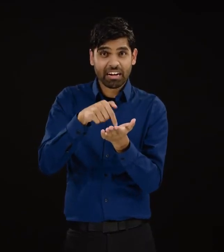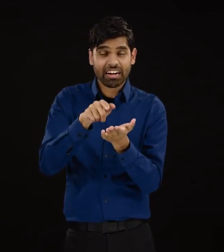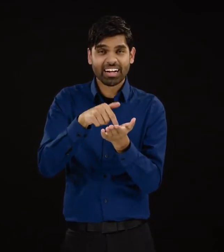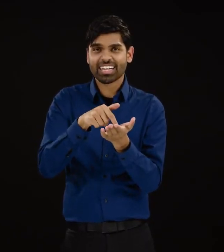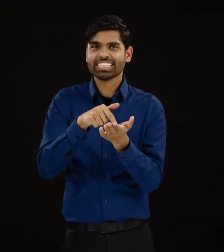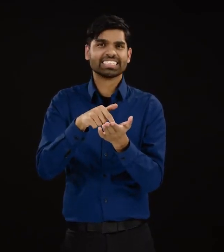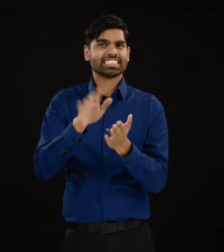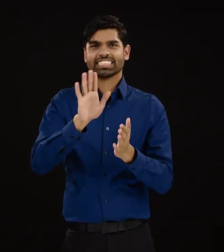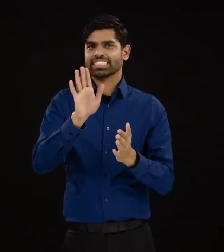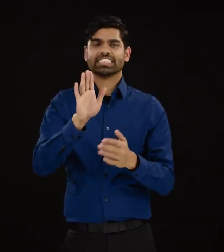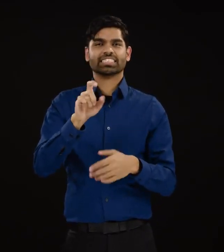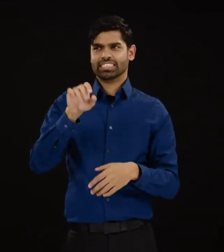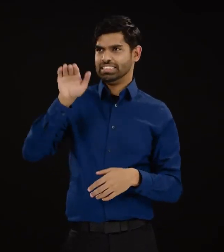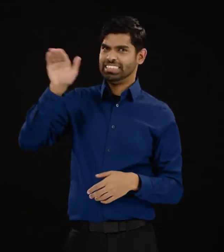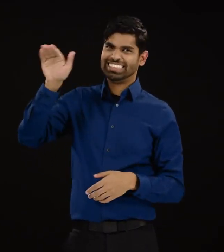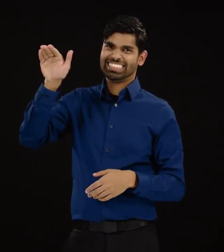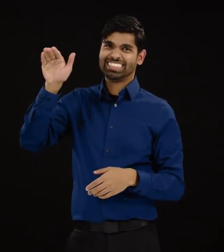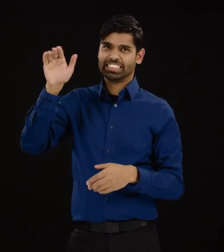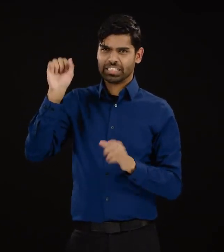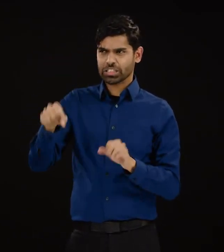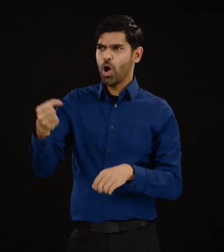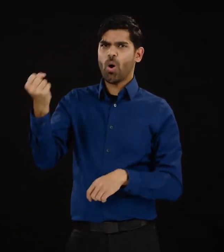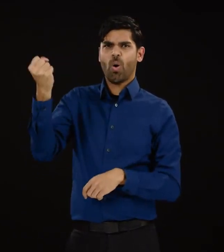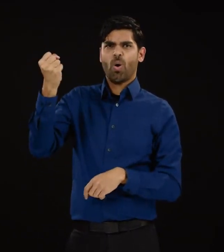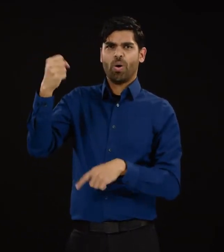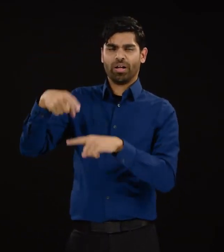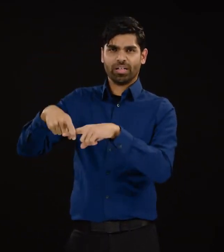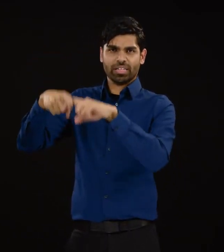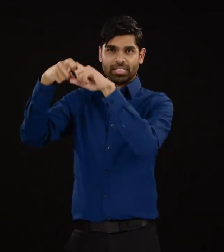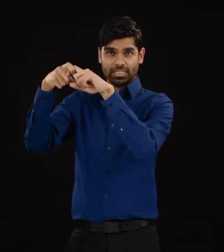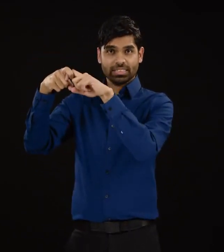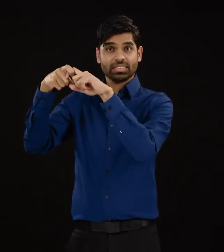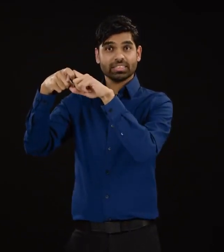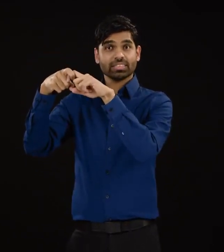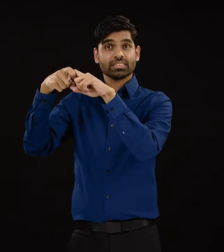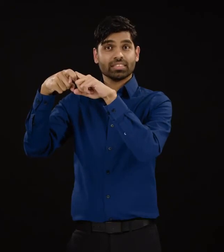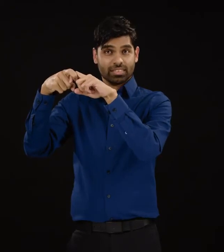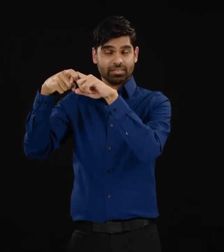To a minimum grace period of seven calendar days after their balance expires in order